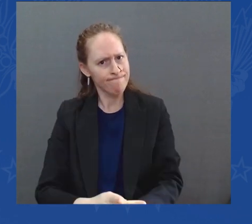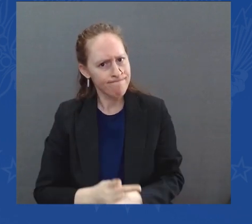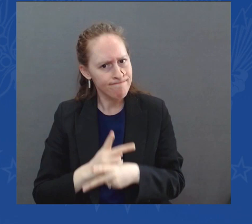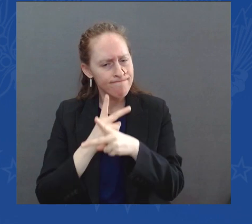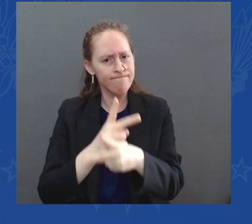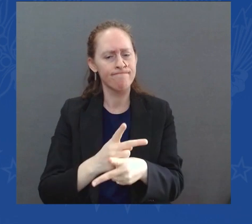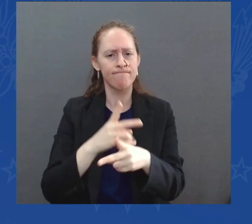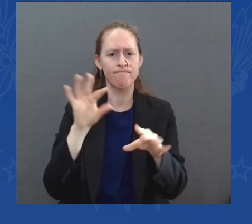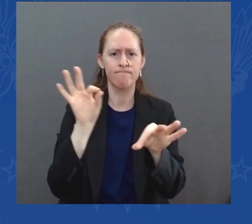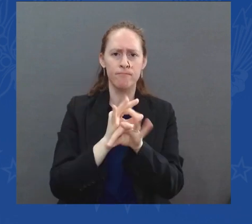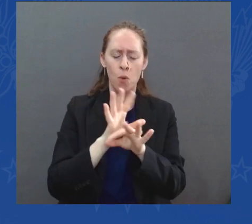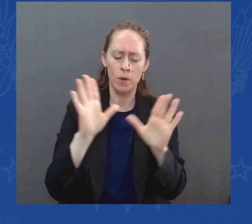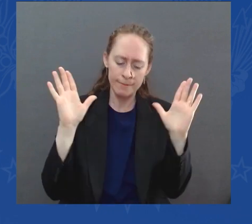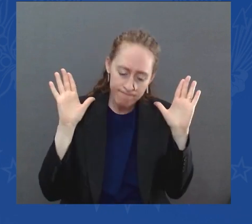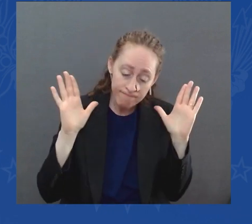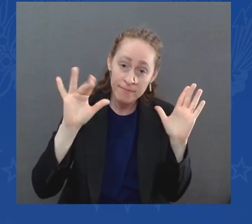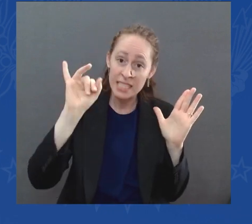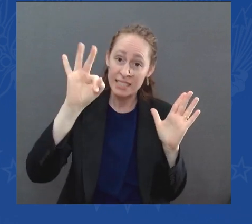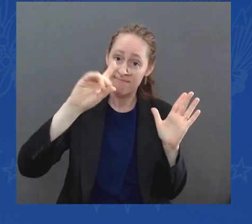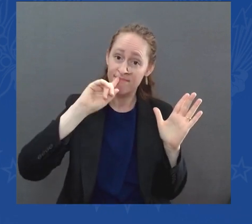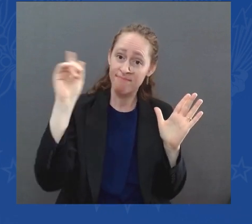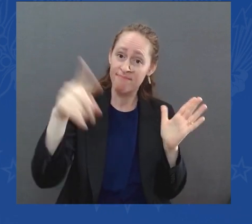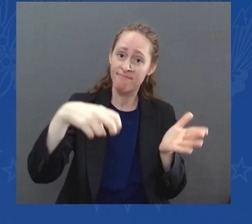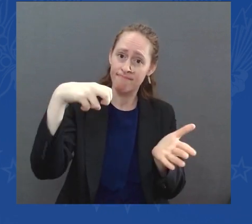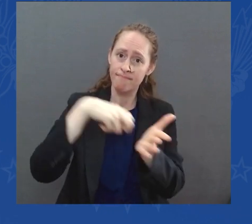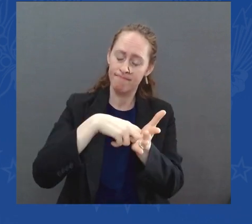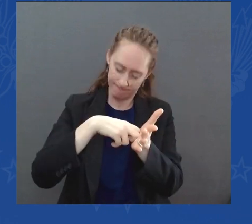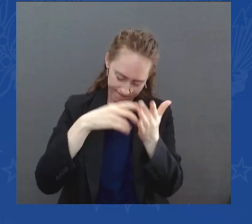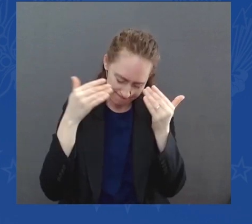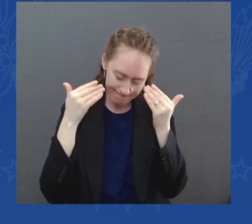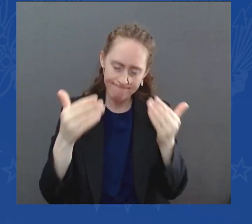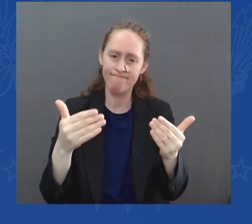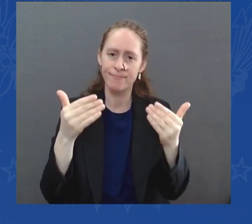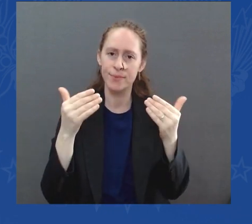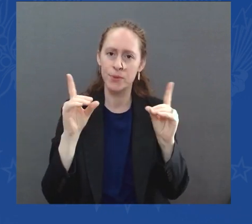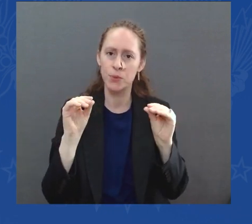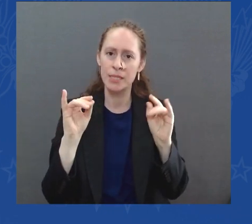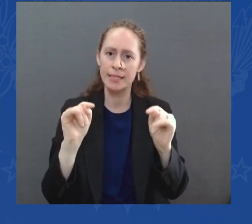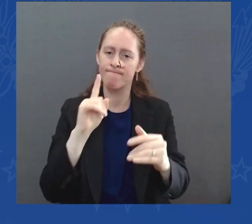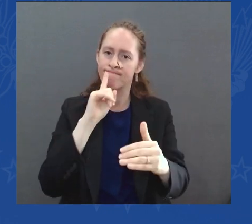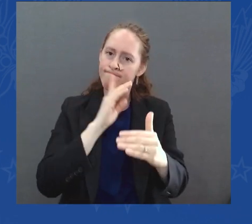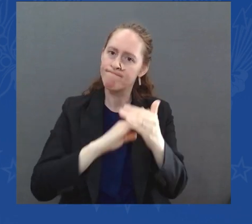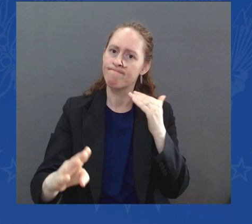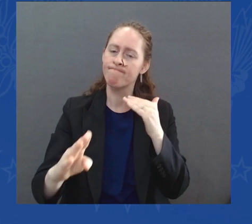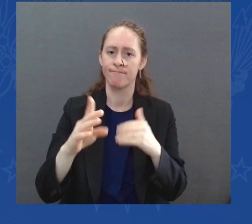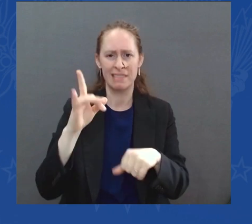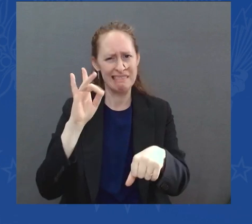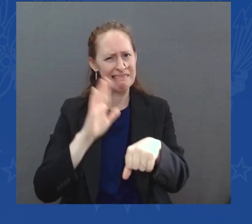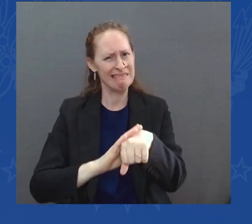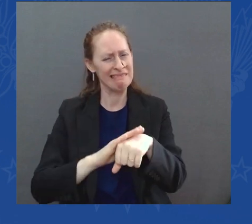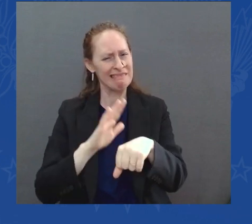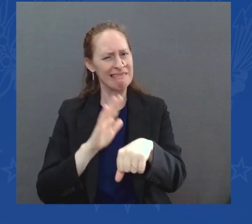End of quote. That same speech, that same admonition -- too many